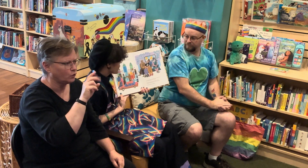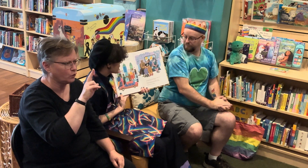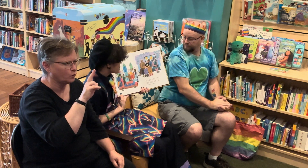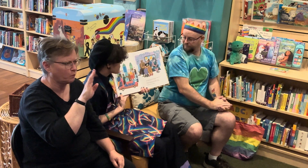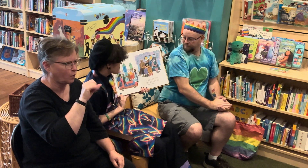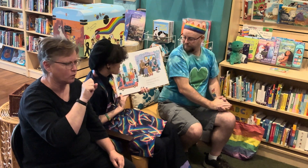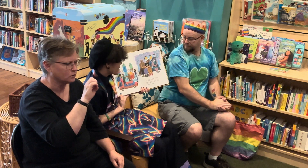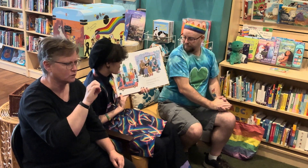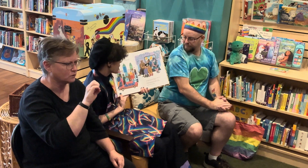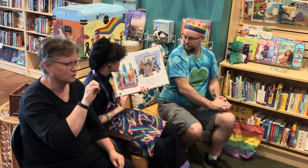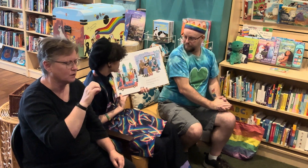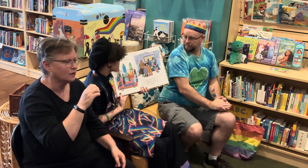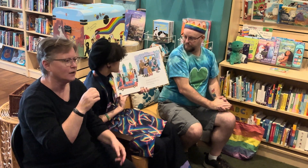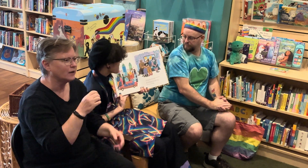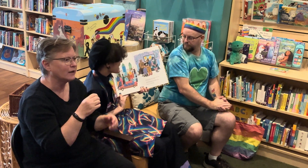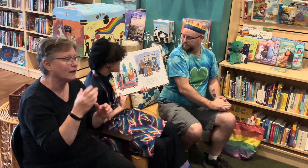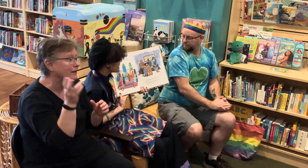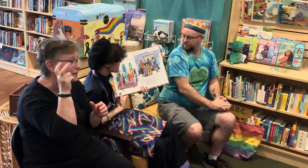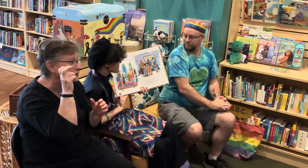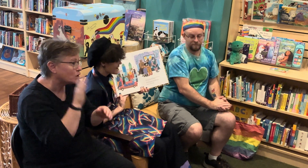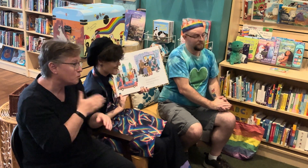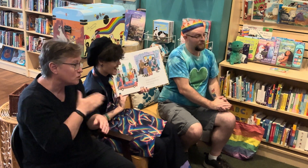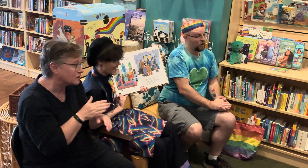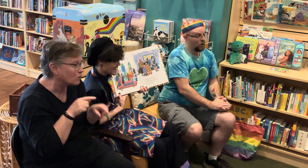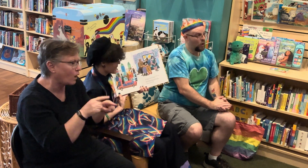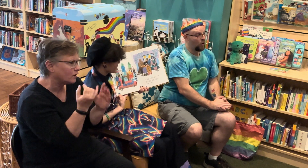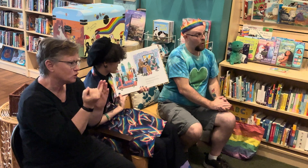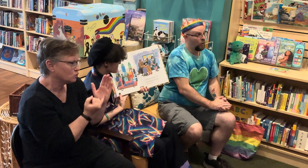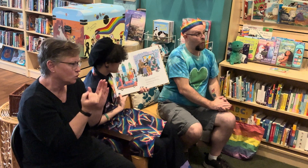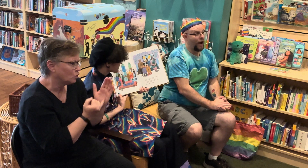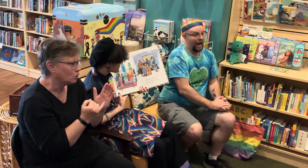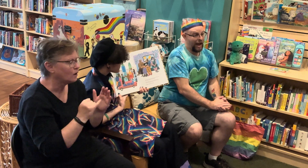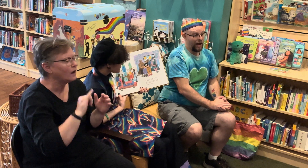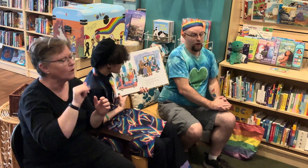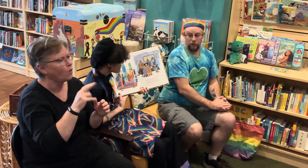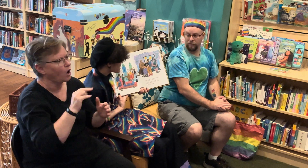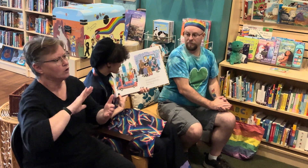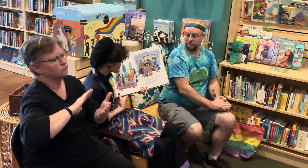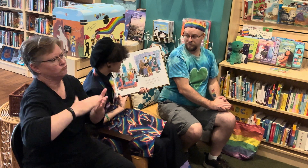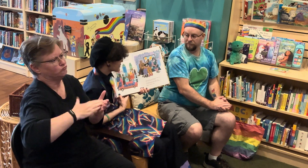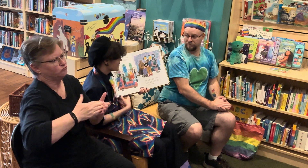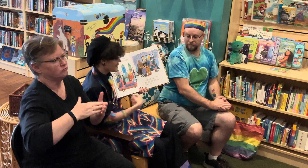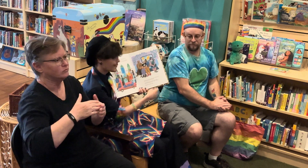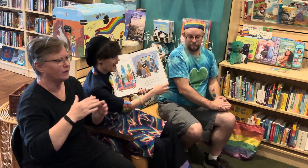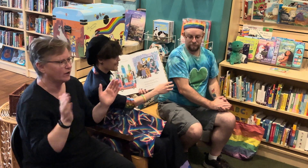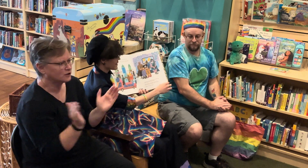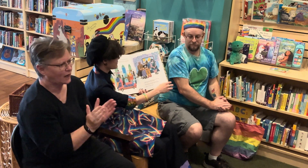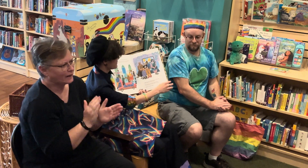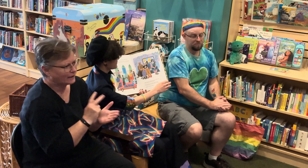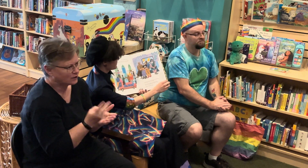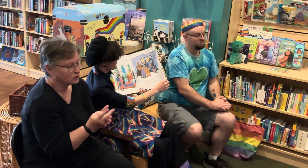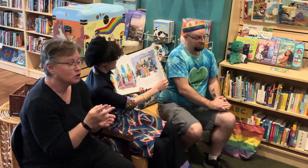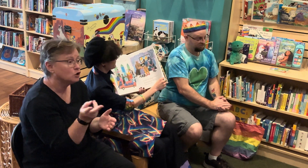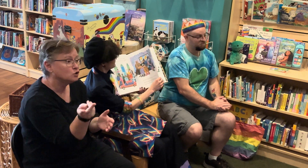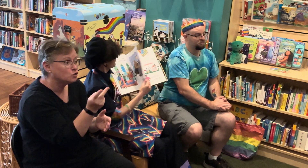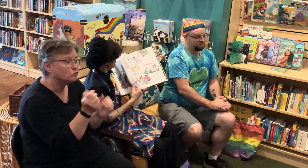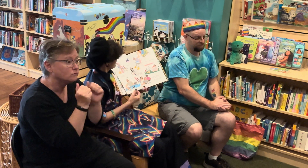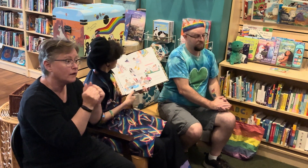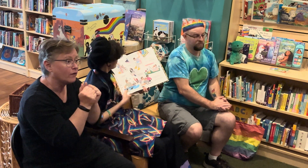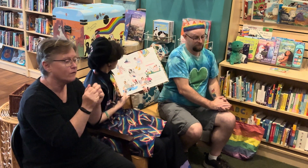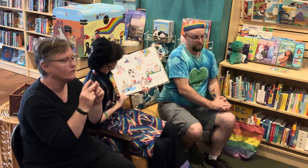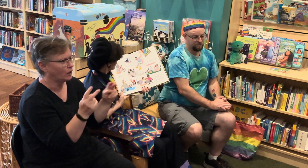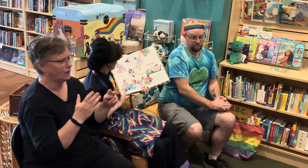while he drew, and Juan cooked big meals in their tiny kitchen. Together, they were happy.